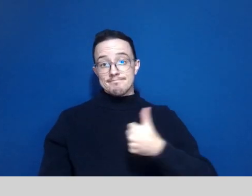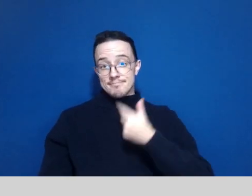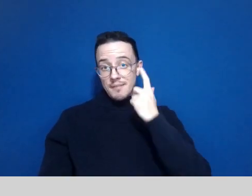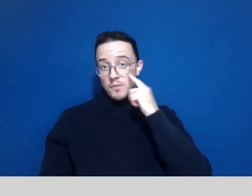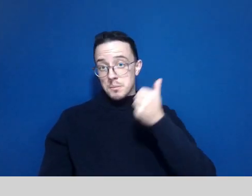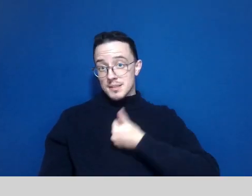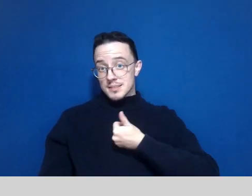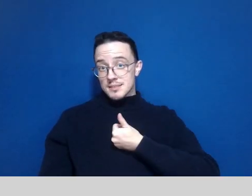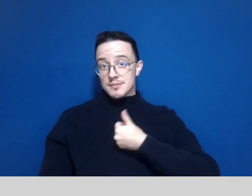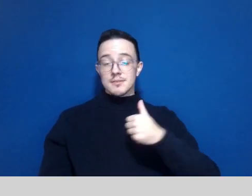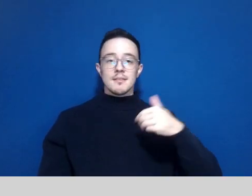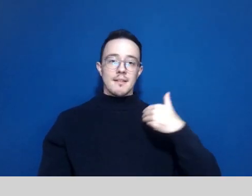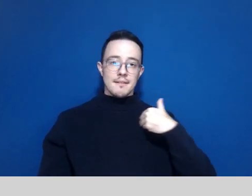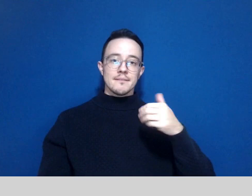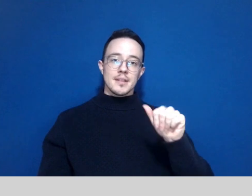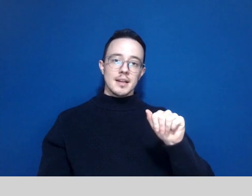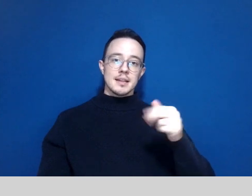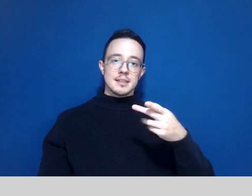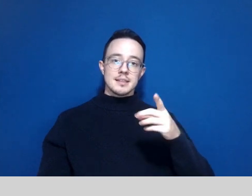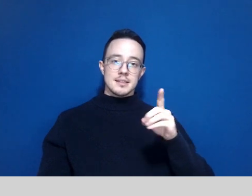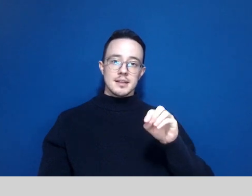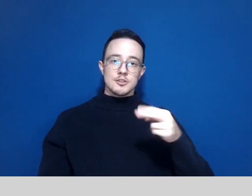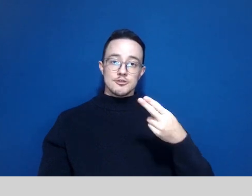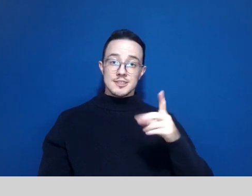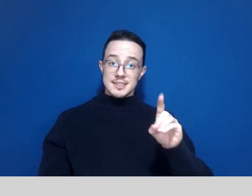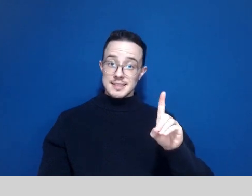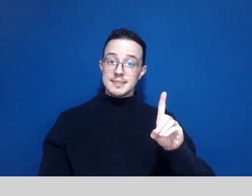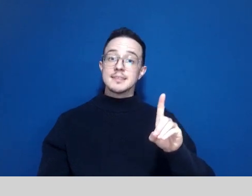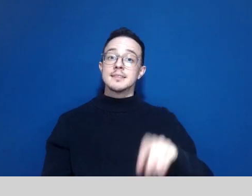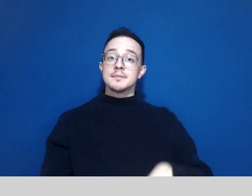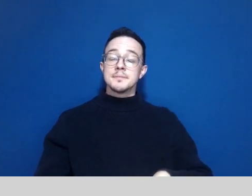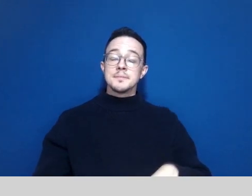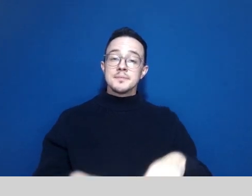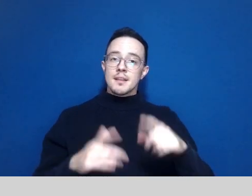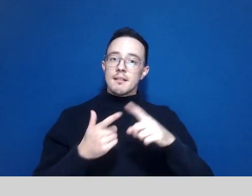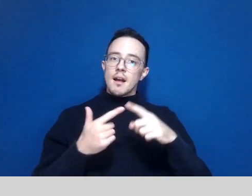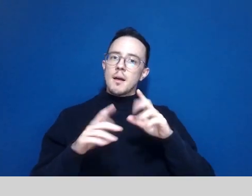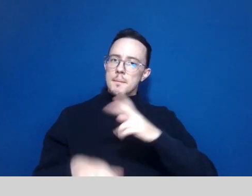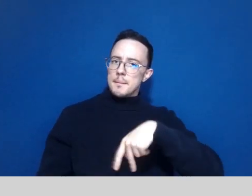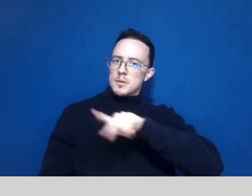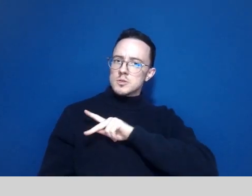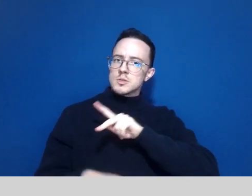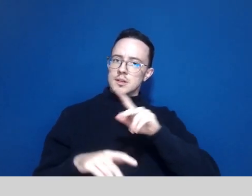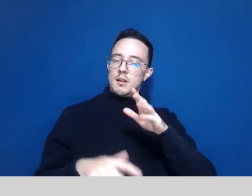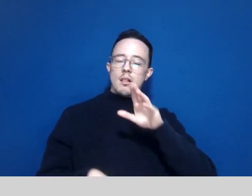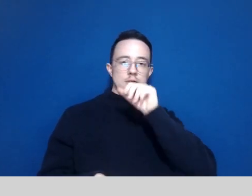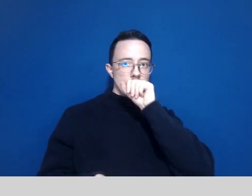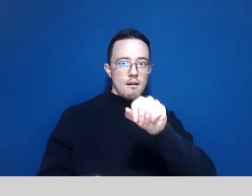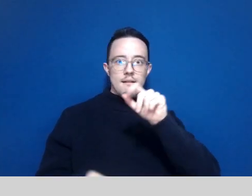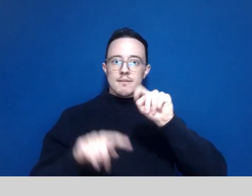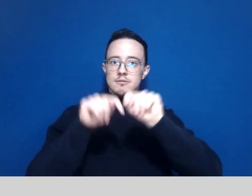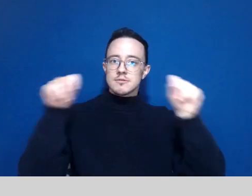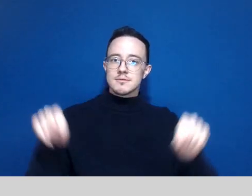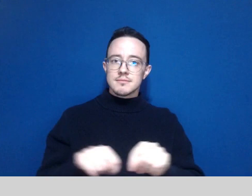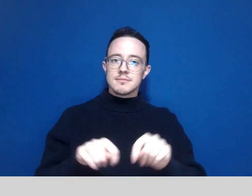I personally use transcriptions all the time to help focus when I'm listening to a conference talk